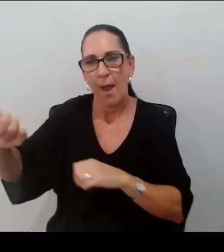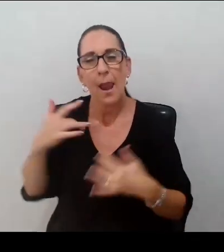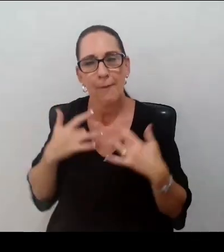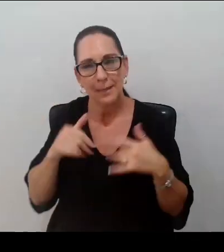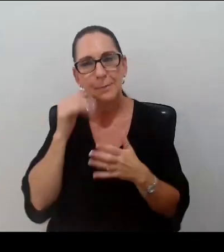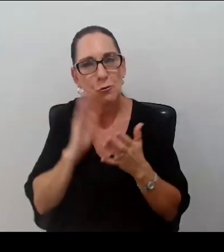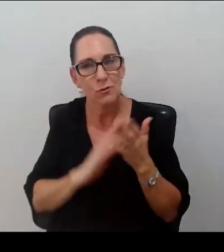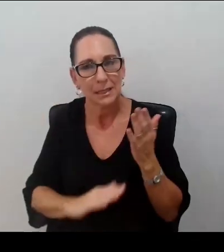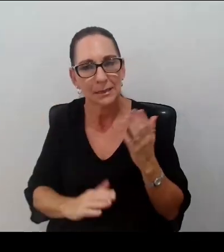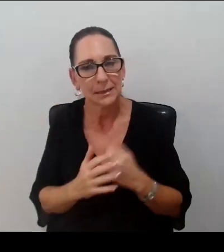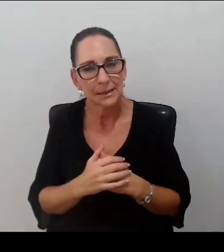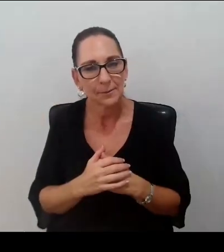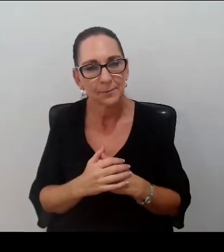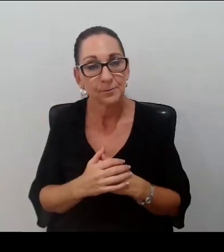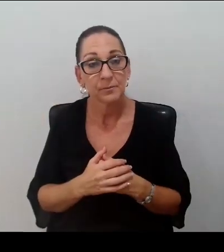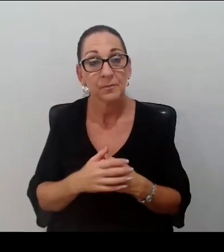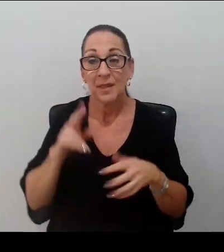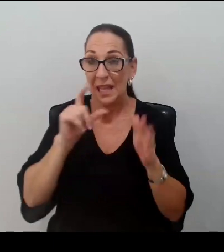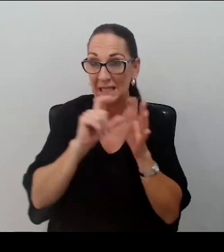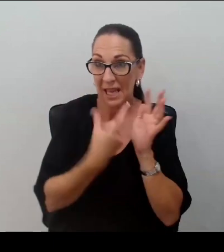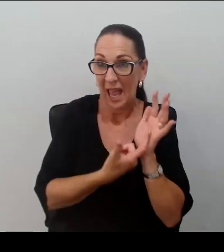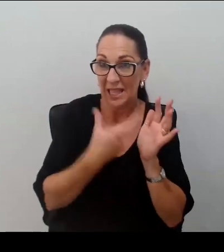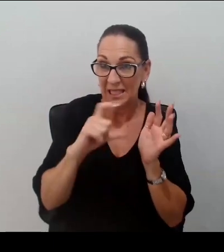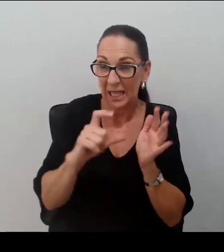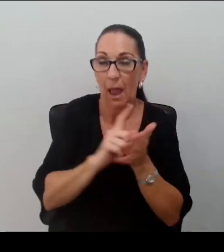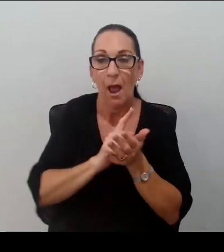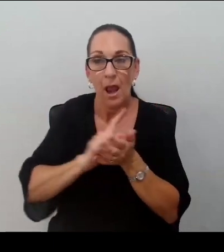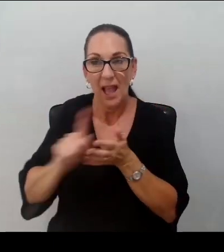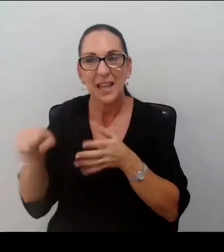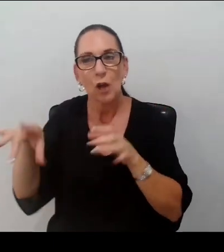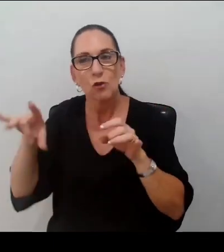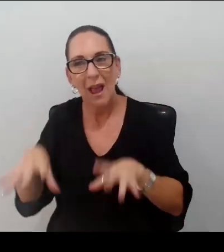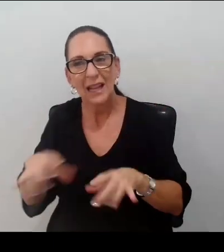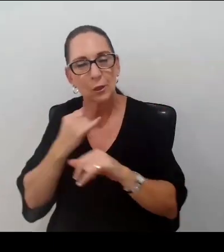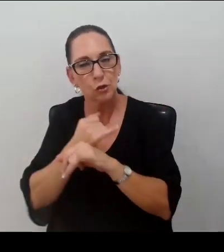Following the Royal Commission, the Australian Institute of Health and Welfare (AIHW) will